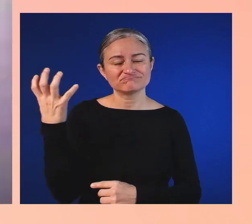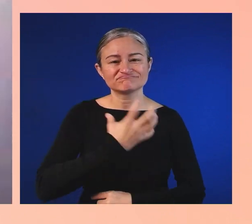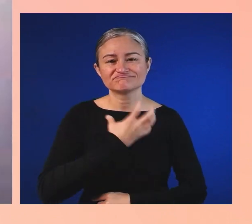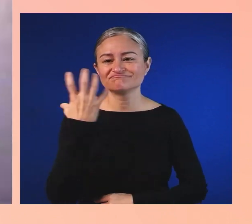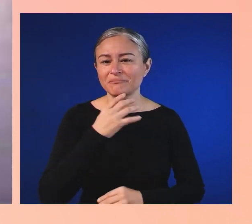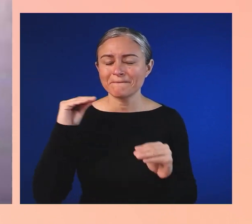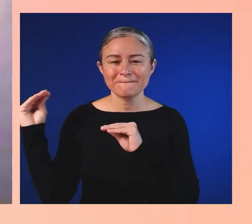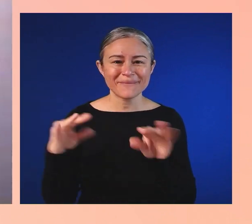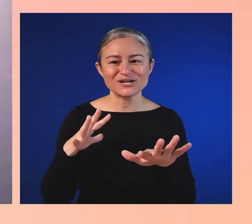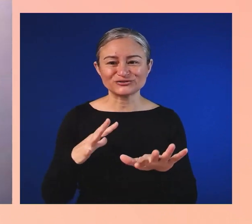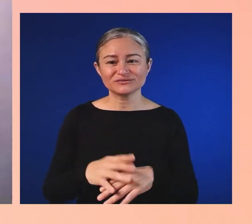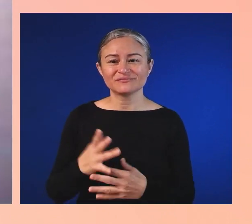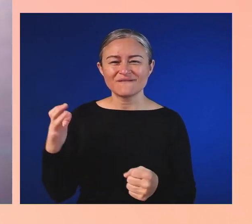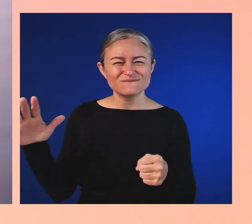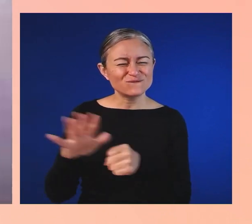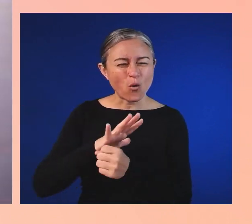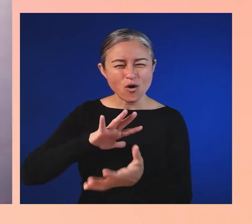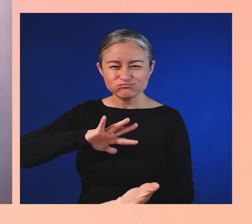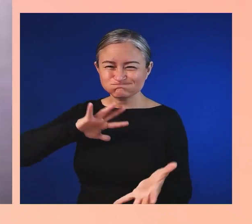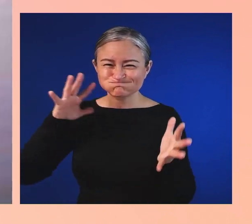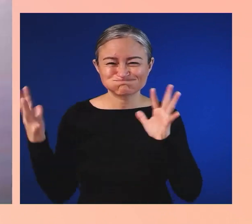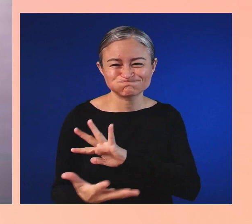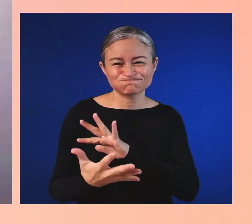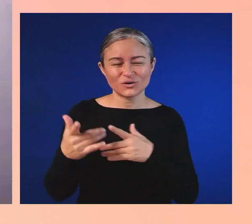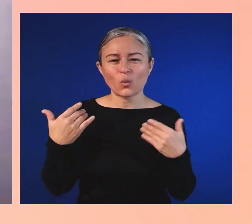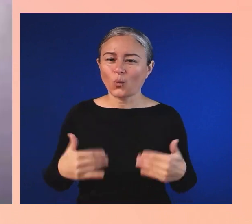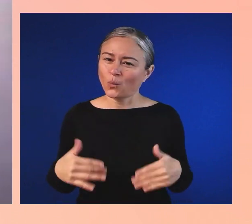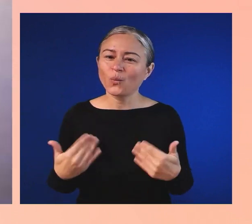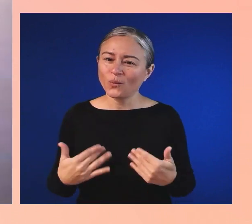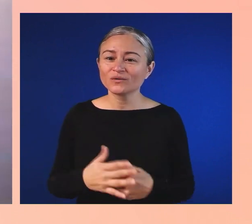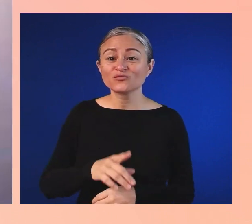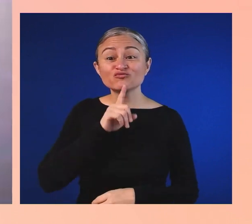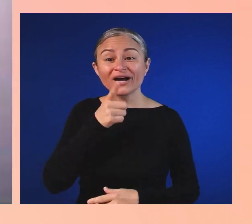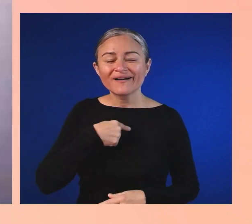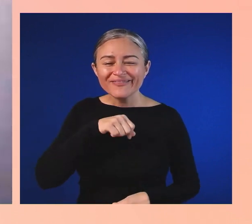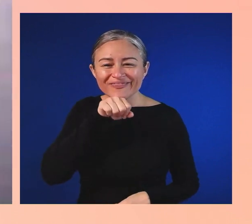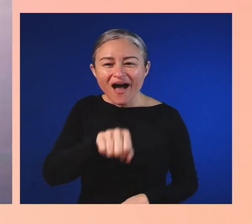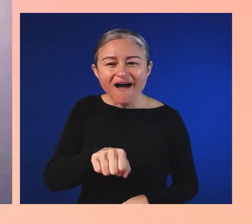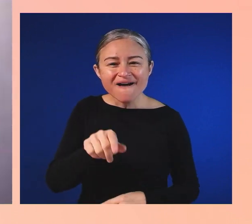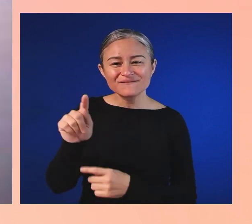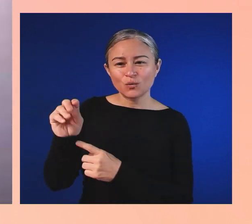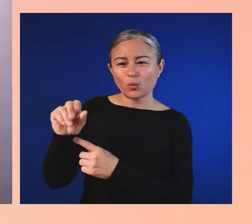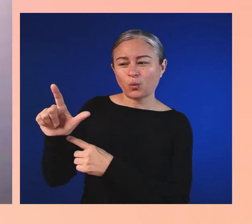That's what I really love, that the toolkit helps to enforce.